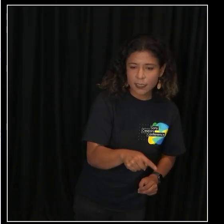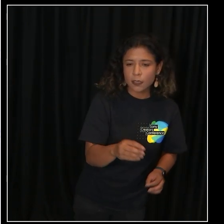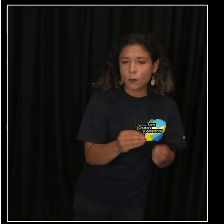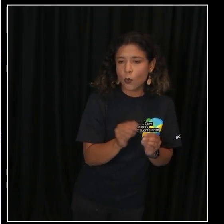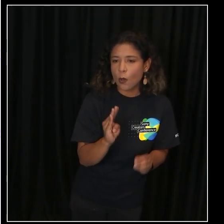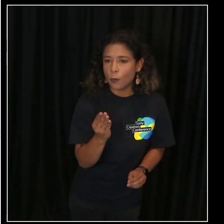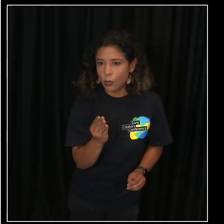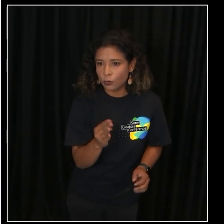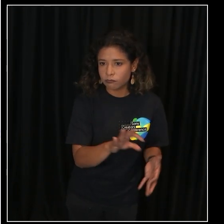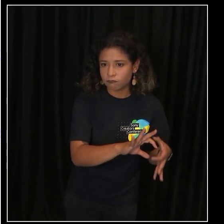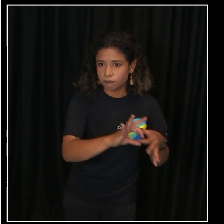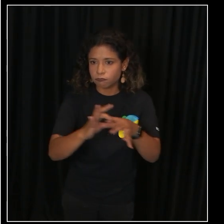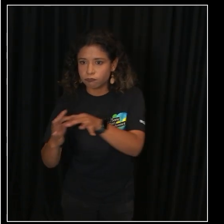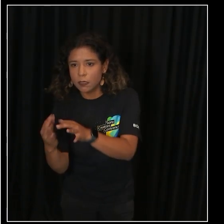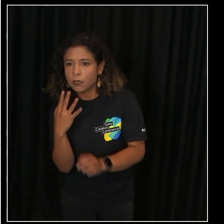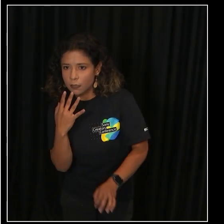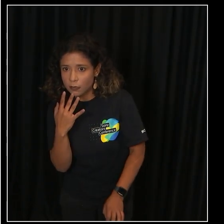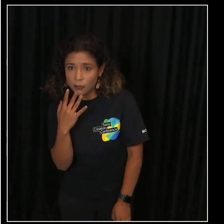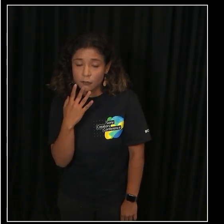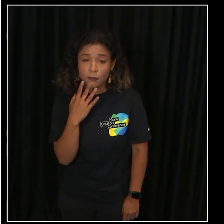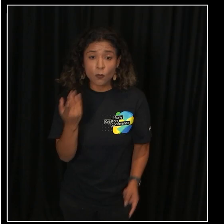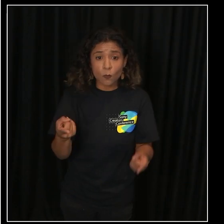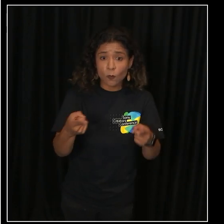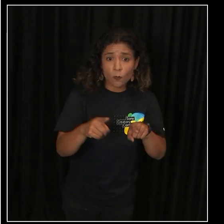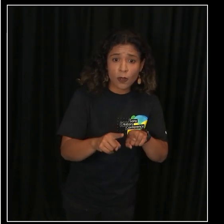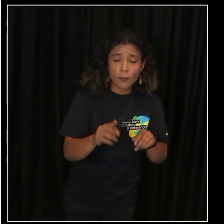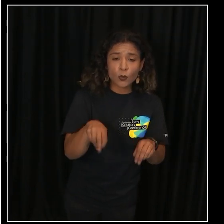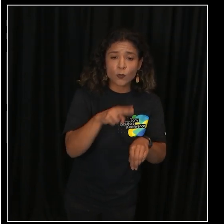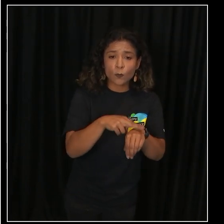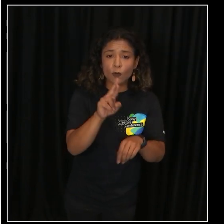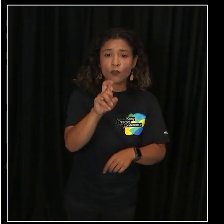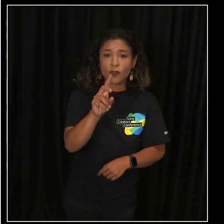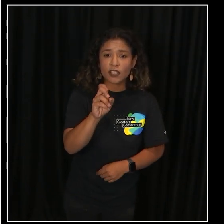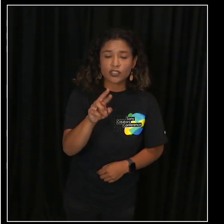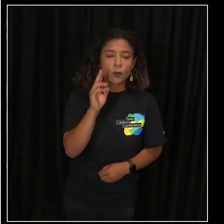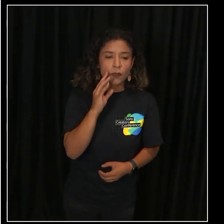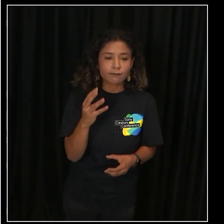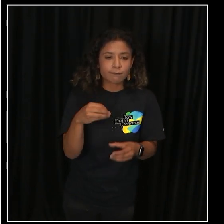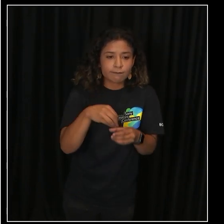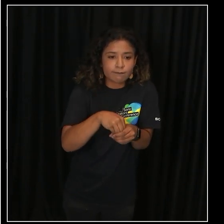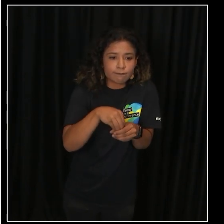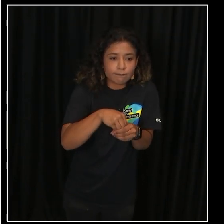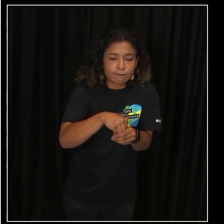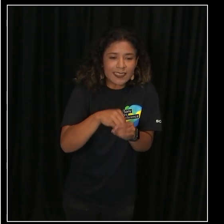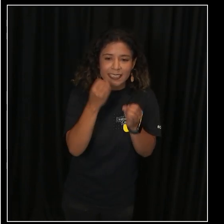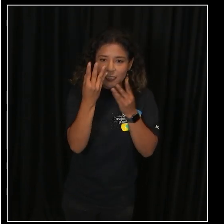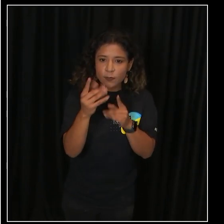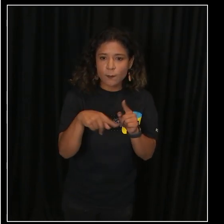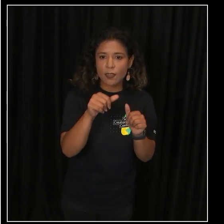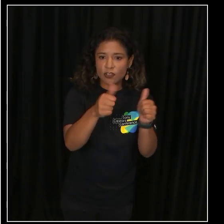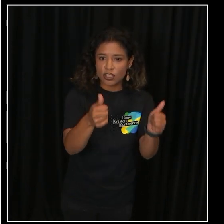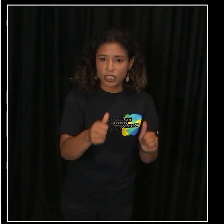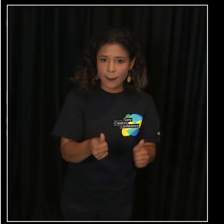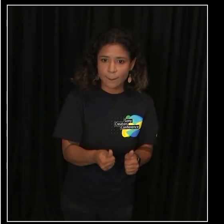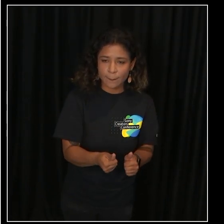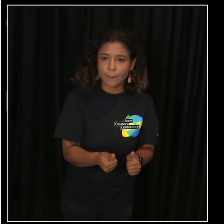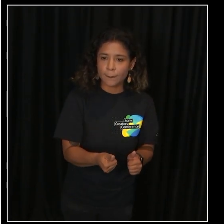So what happens is these normal renders end up encoding information about the shape just by just through the render itself.